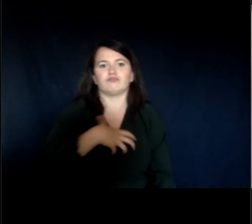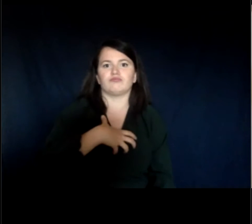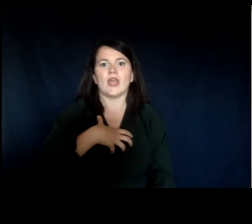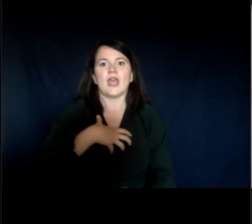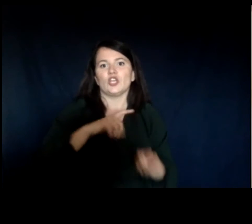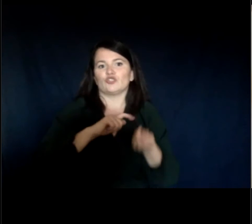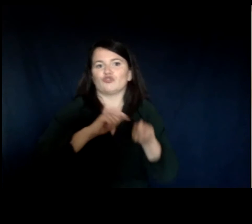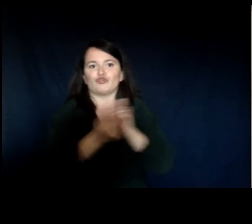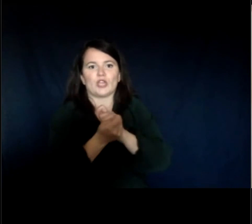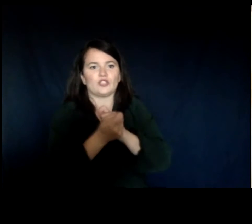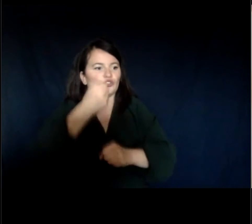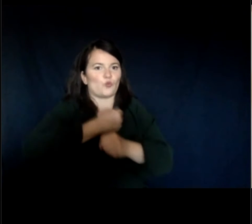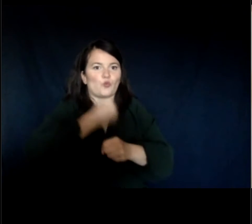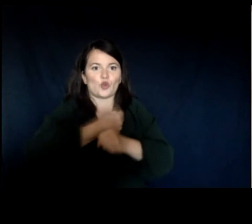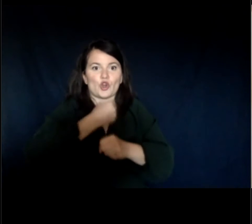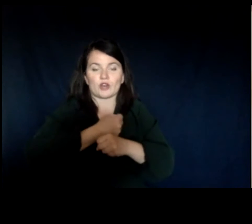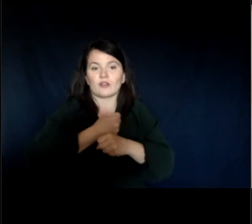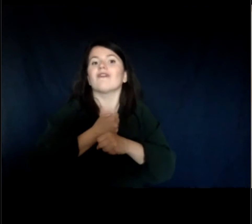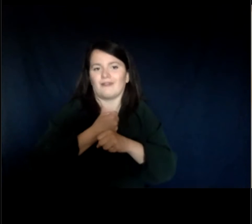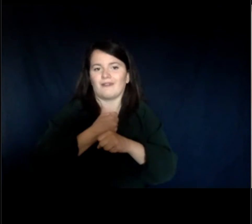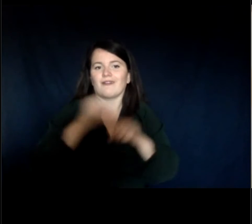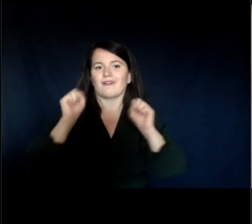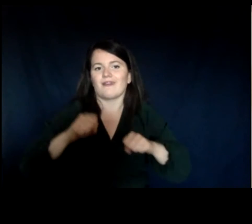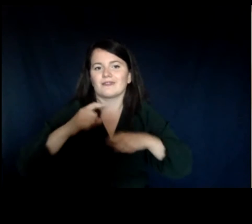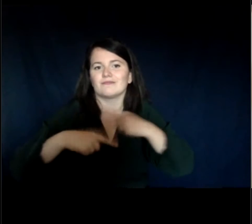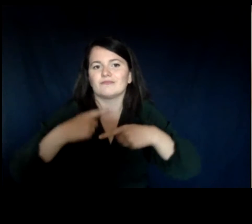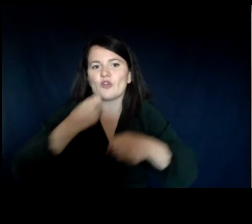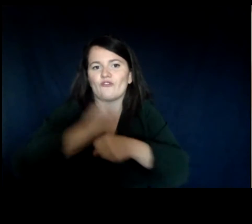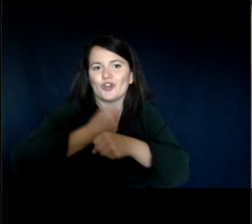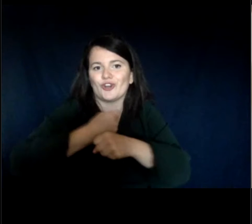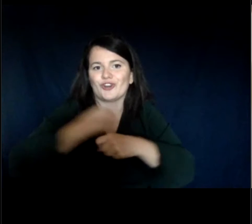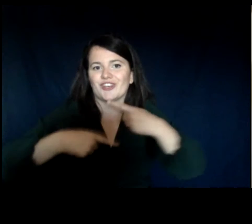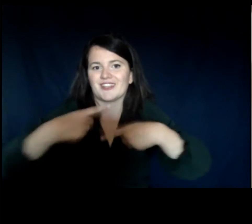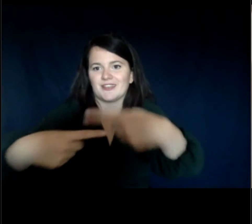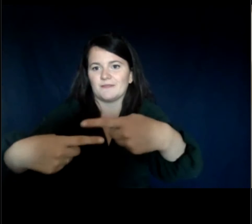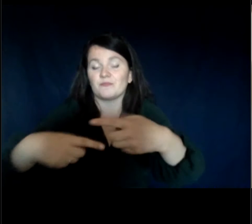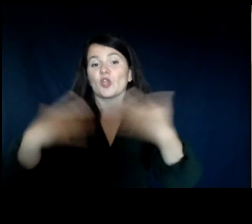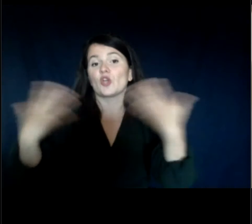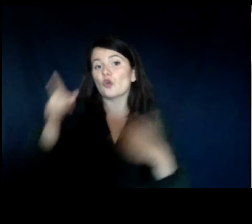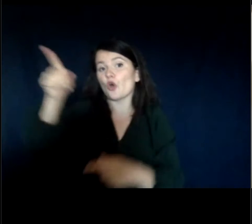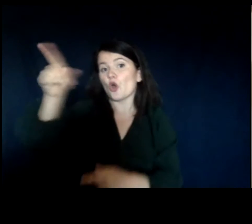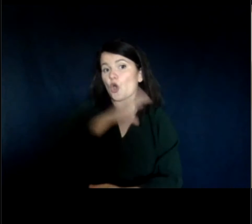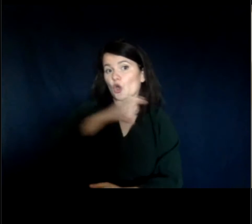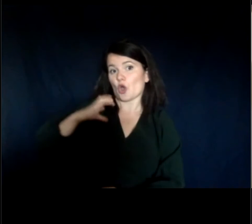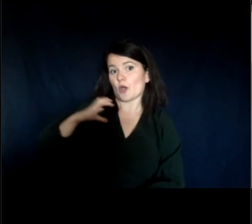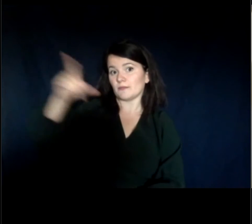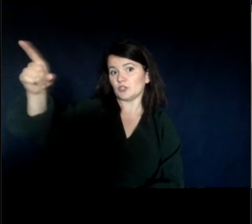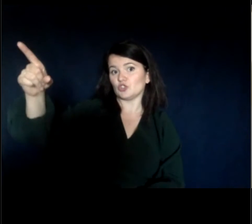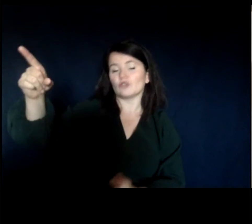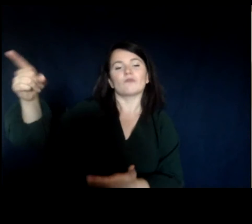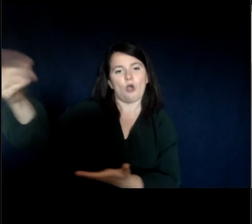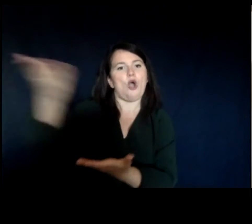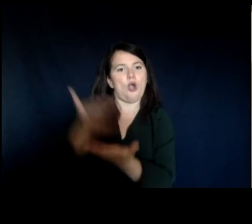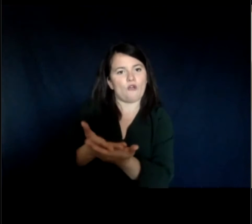Several measures have been adopted by the Commission about flexibility. Some of them have been mentioned before.